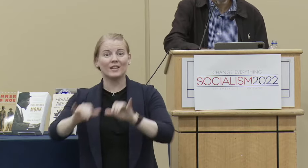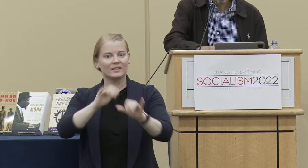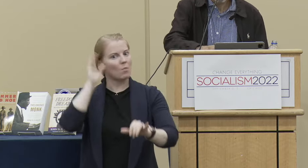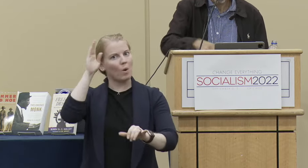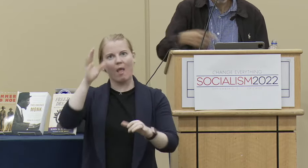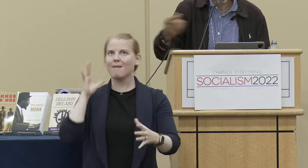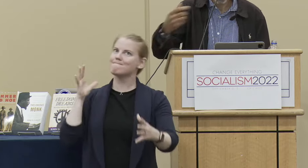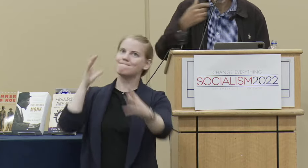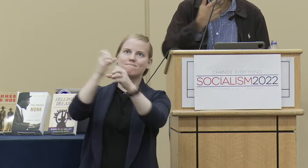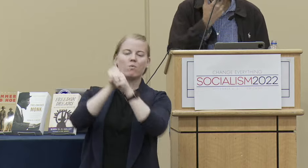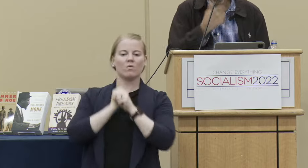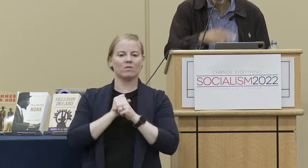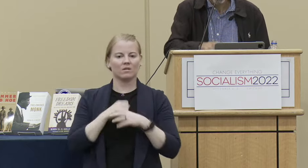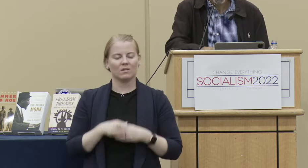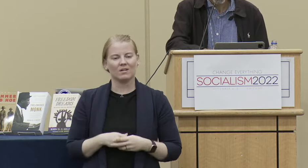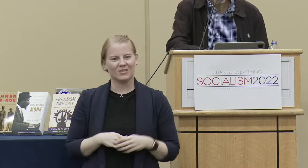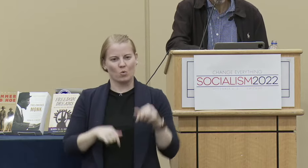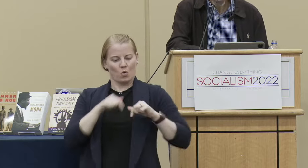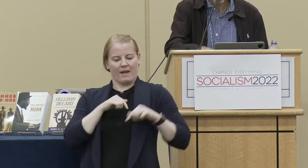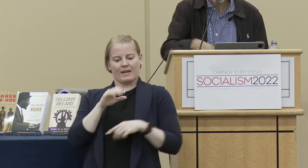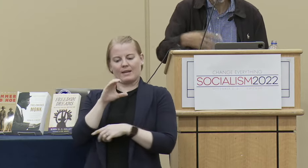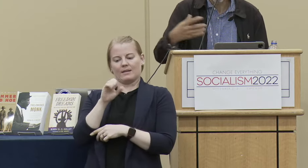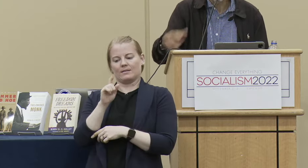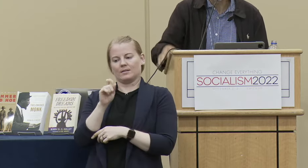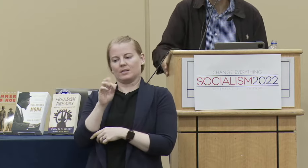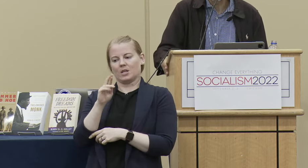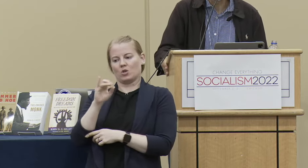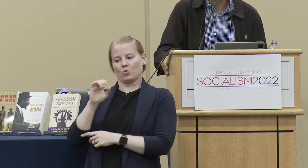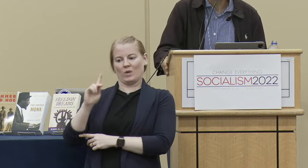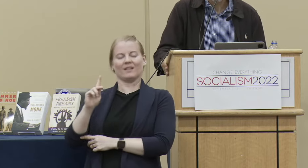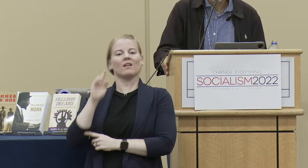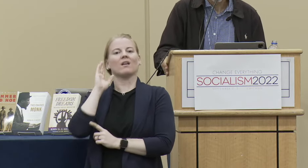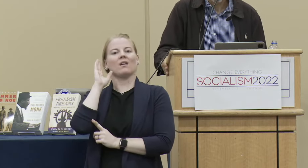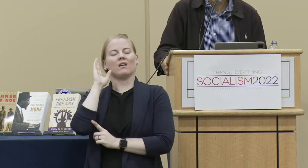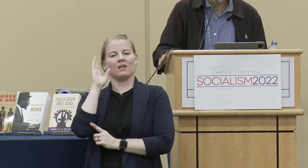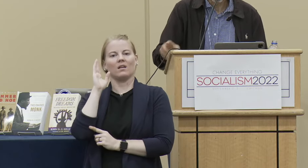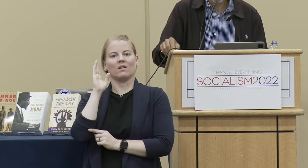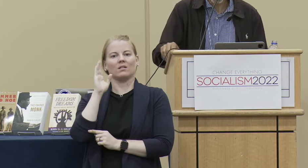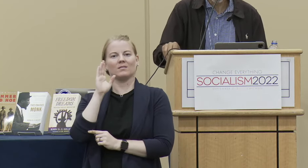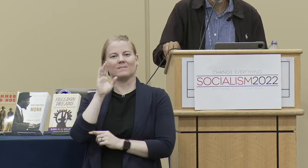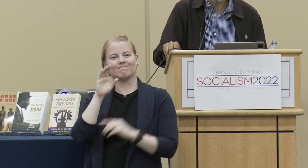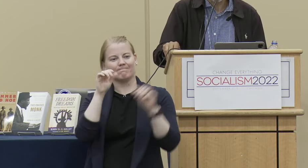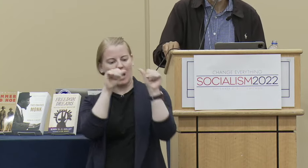get socialism, we'll get socialism. That was a kind of radical praise. Anyway, to go back to Sedgwick, he maps the